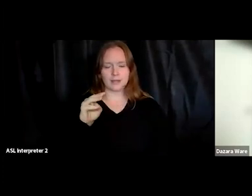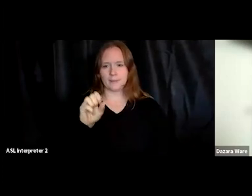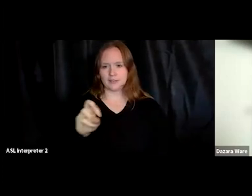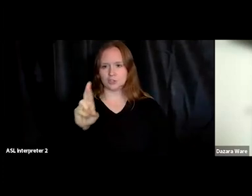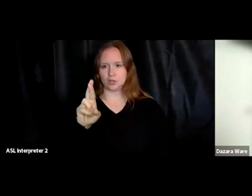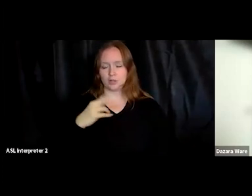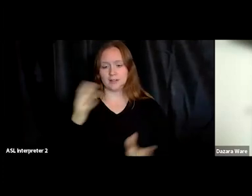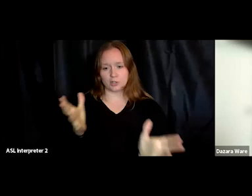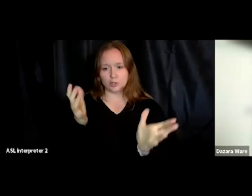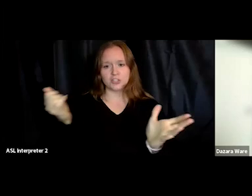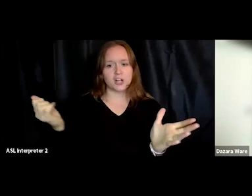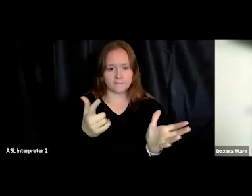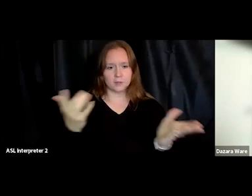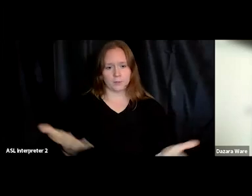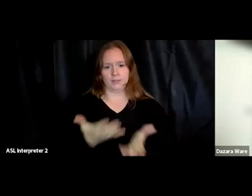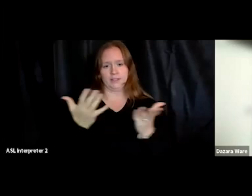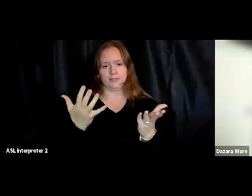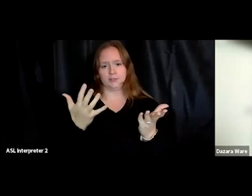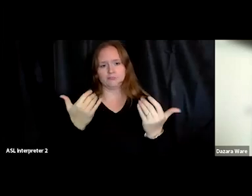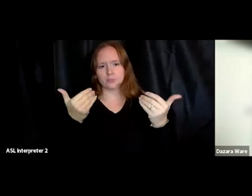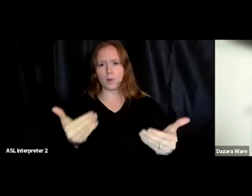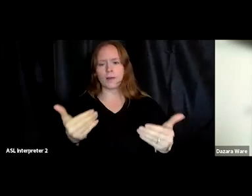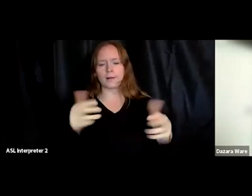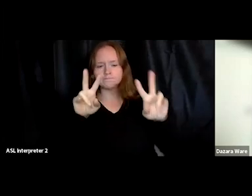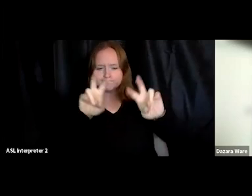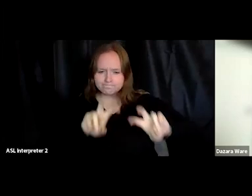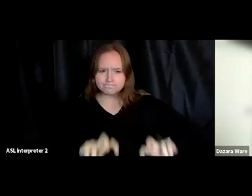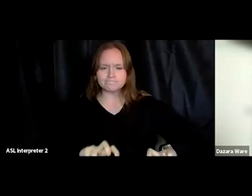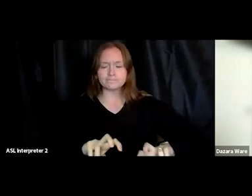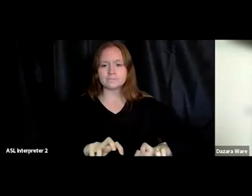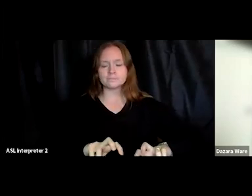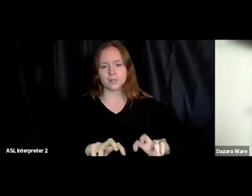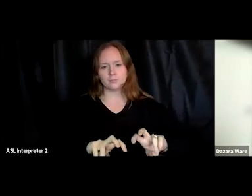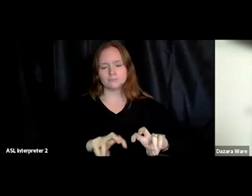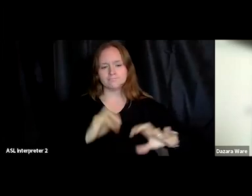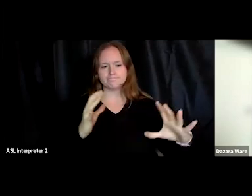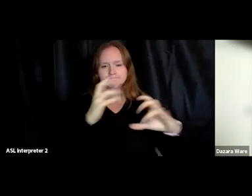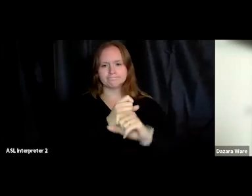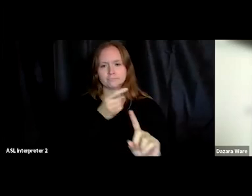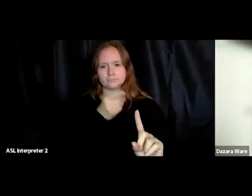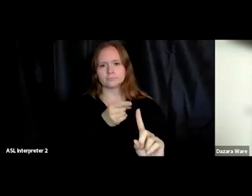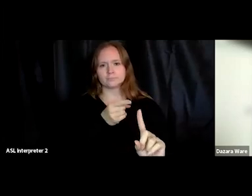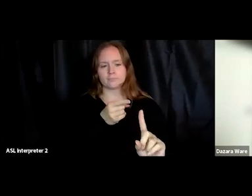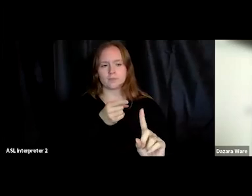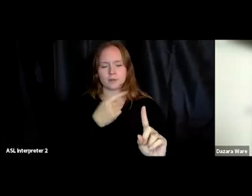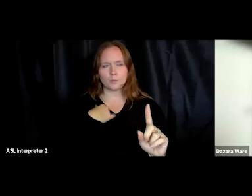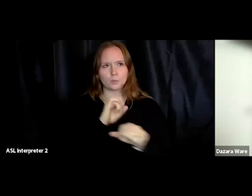to look at those resources. But in short, we work with a variety of diverse populations